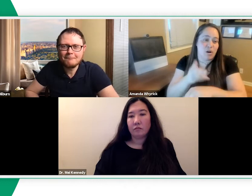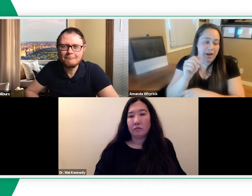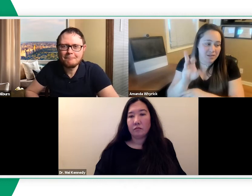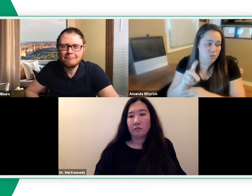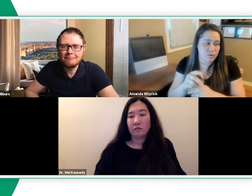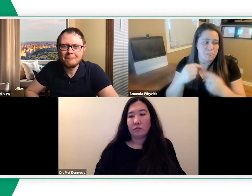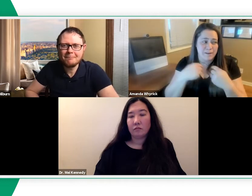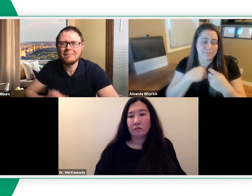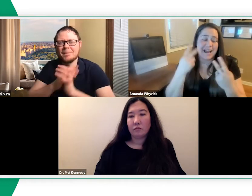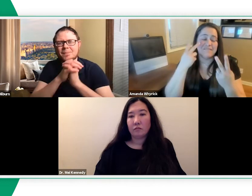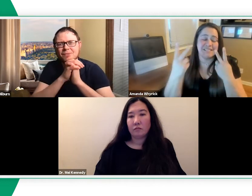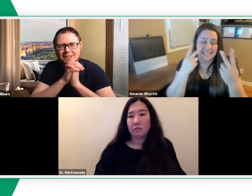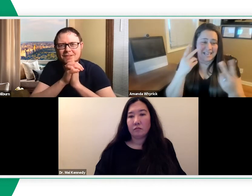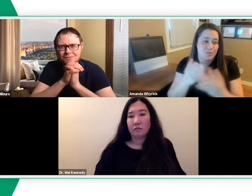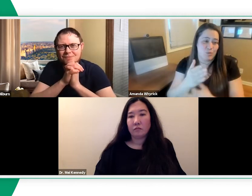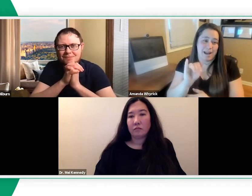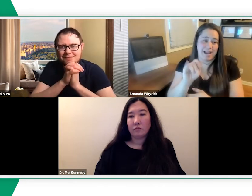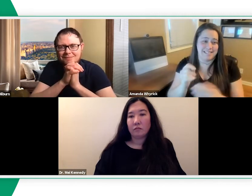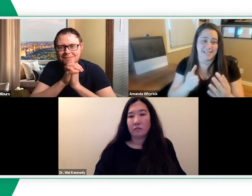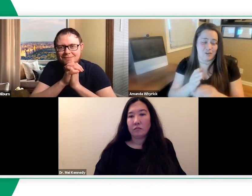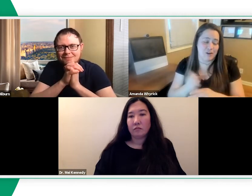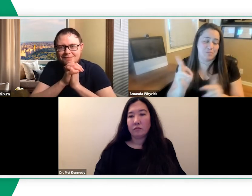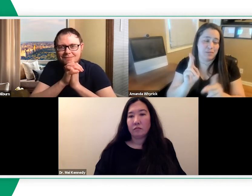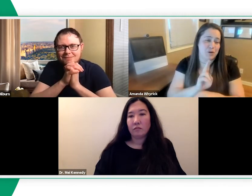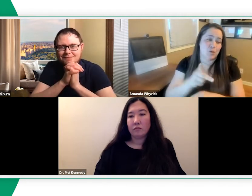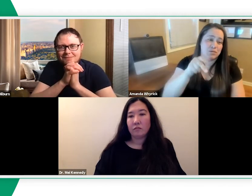multiple accounts, by using a simple password, not using a strong password.